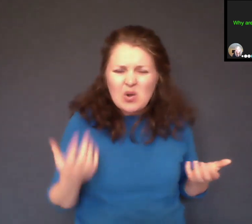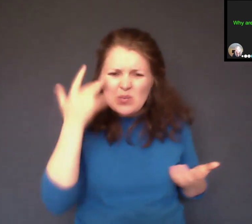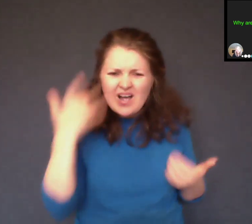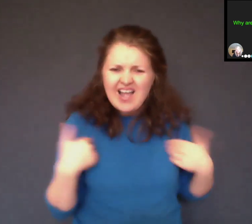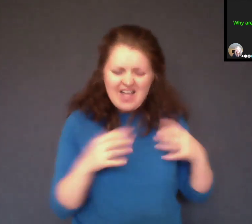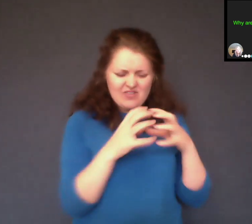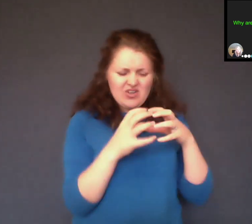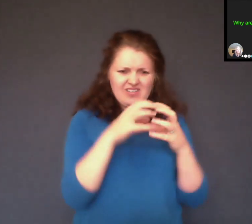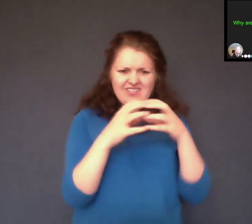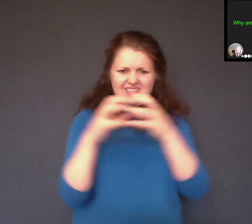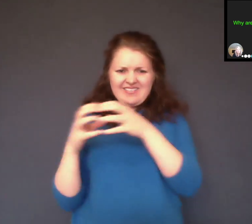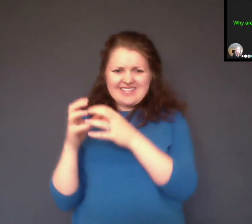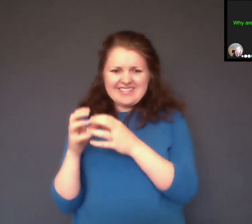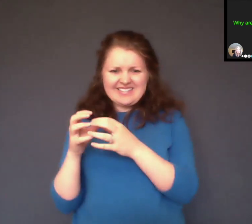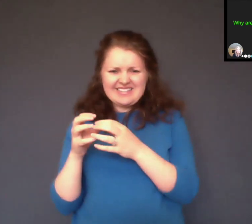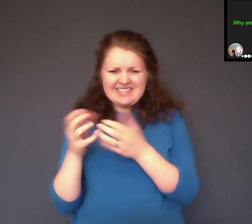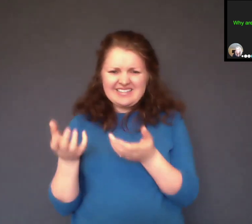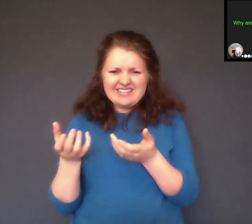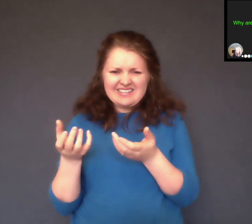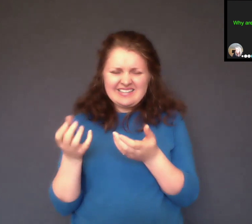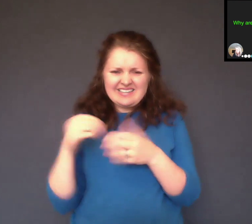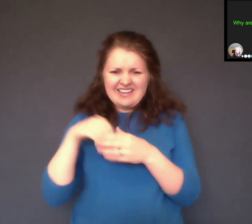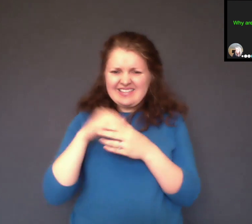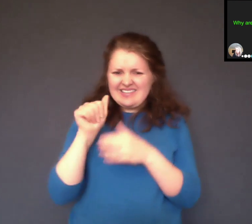glowing tennis balls in the attic hmm